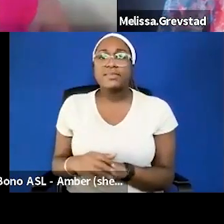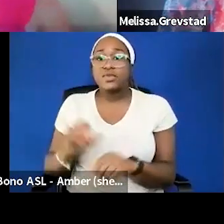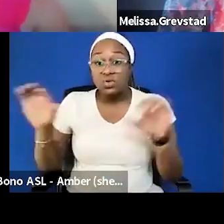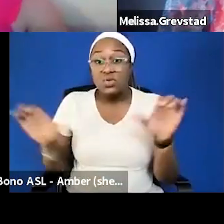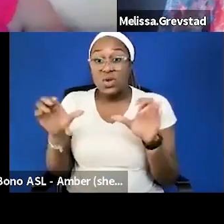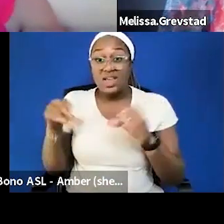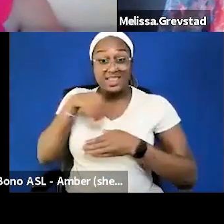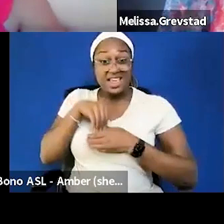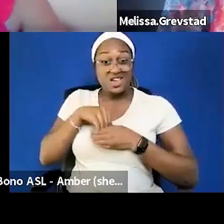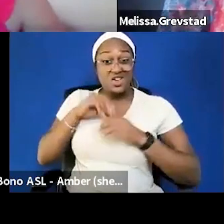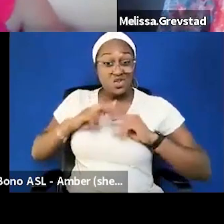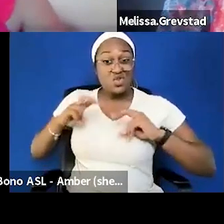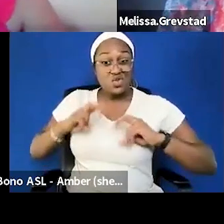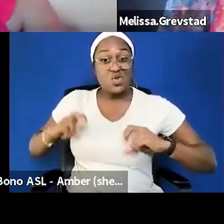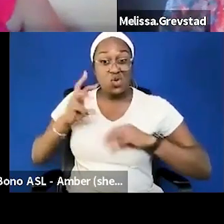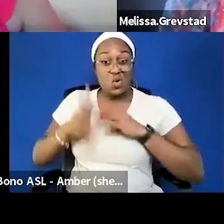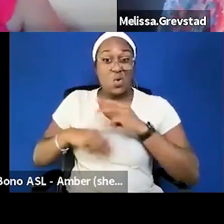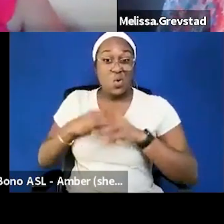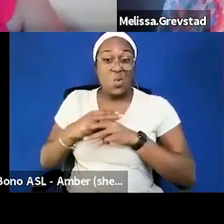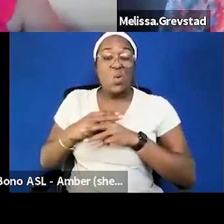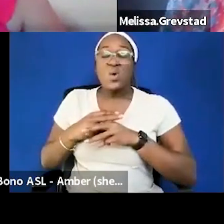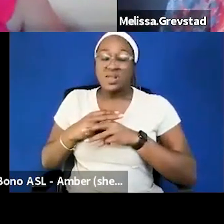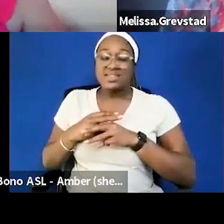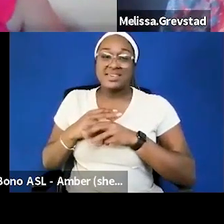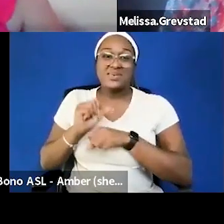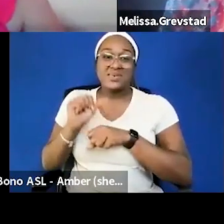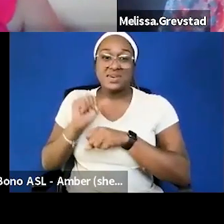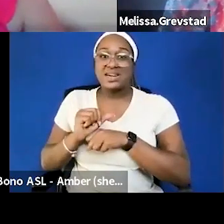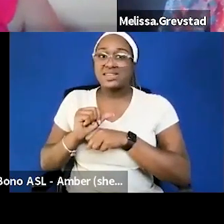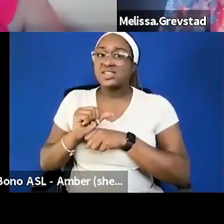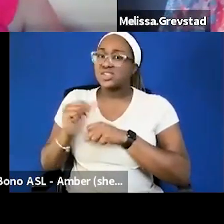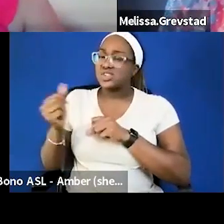of deconstructing your own anti fatness and then taking that out into the world, right.